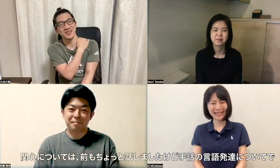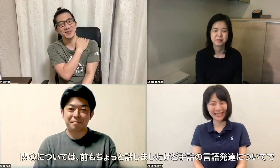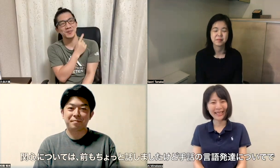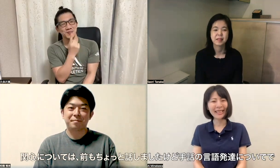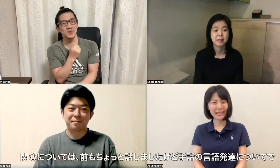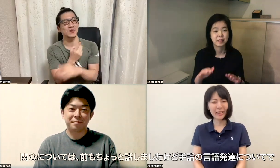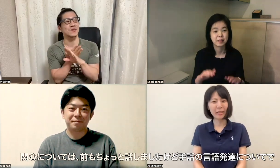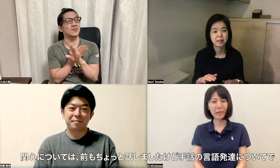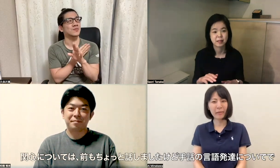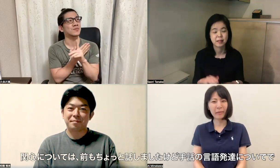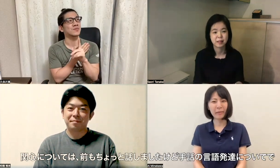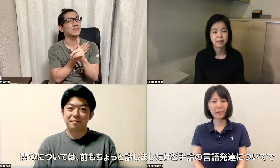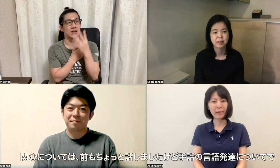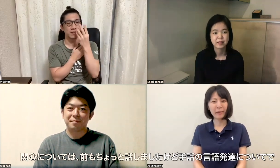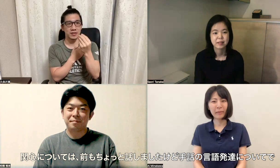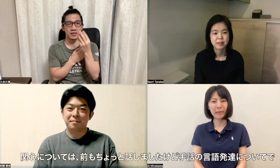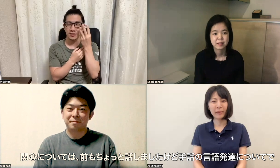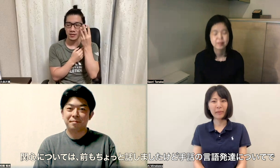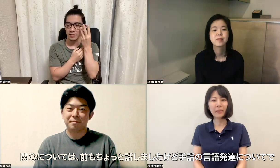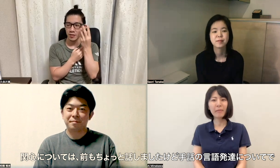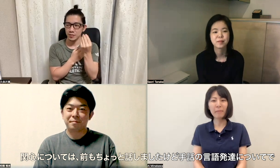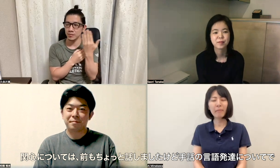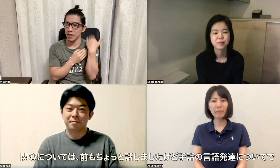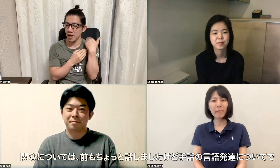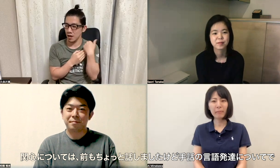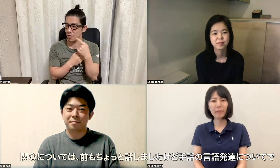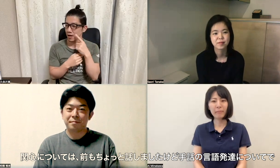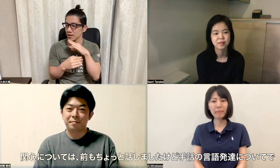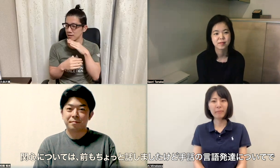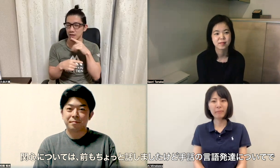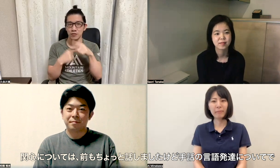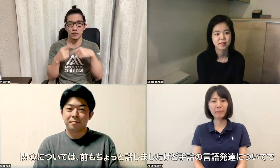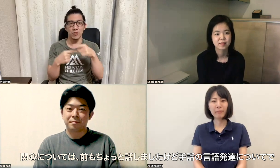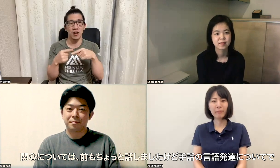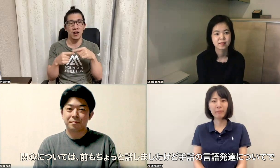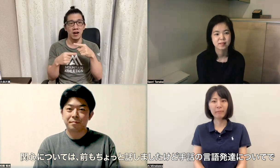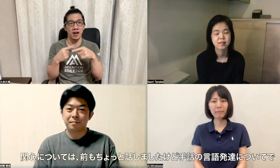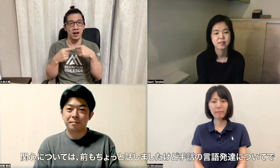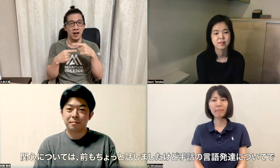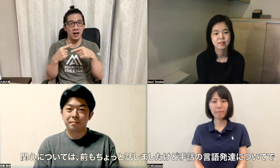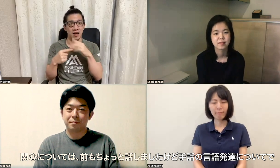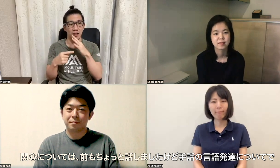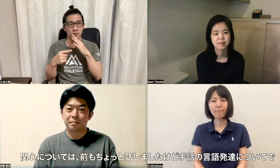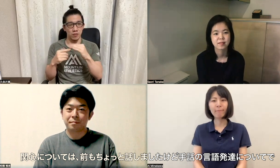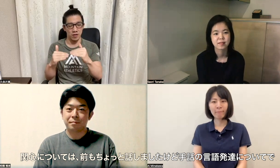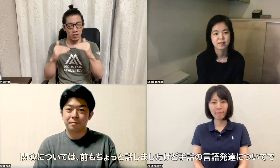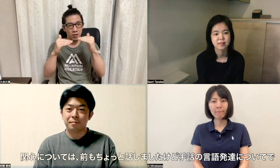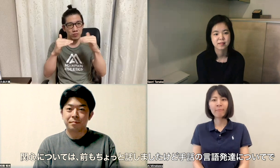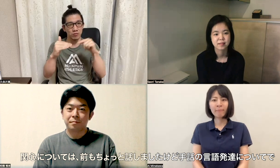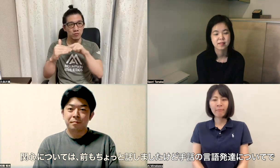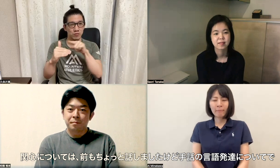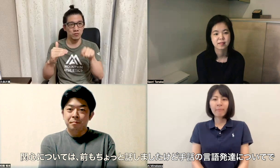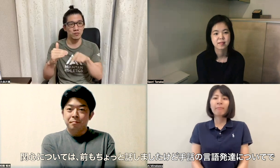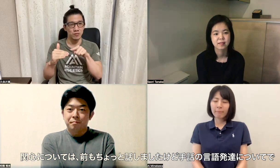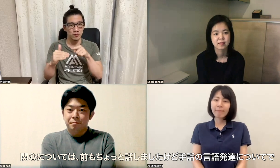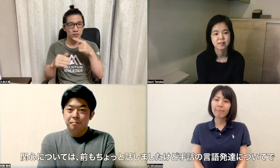As for my interest, as I mentioned last time